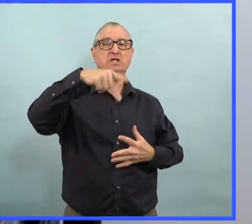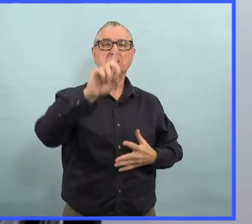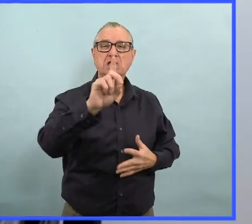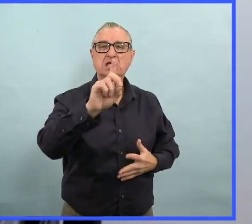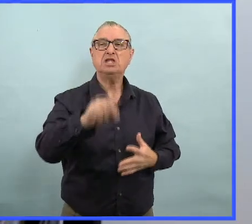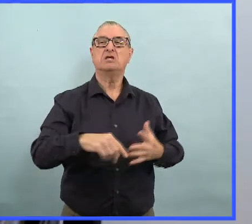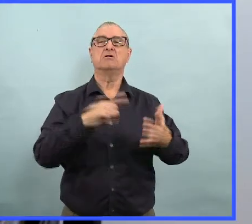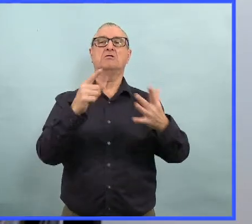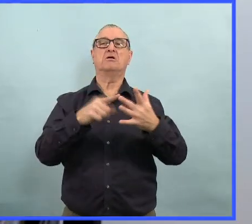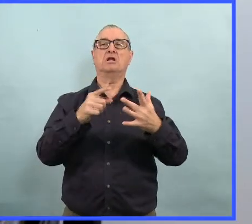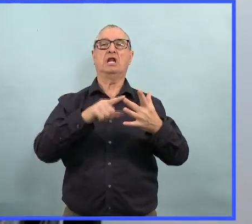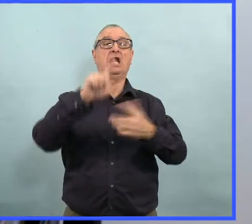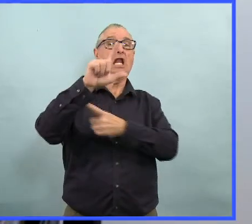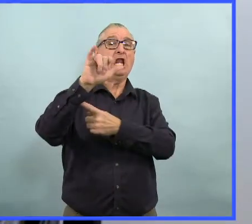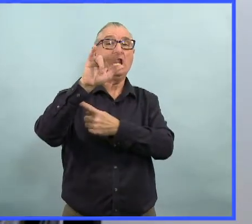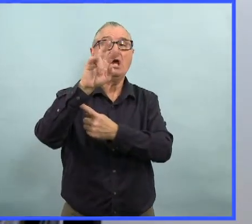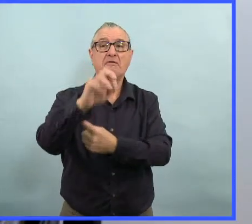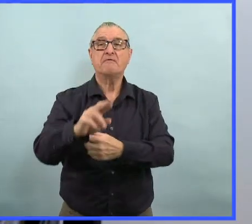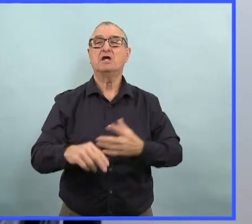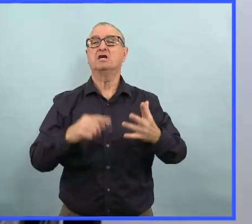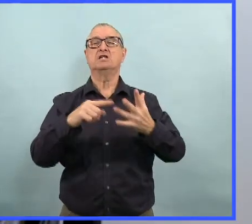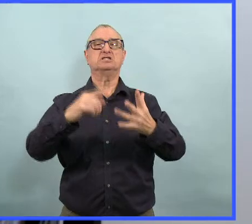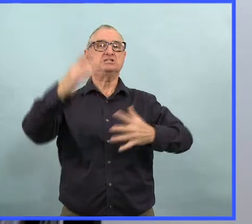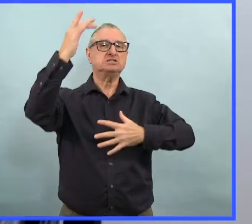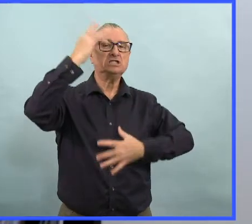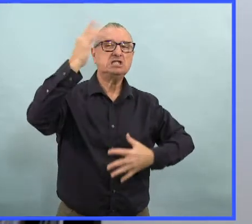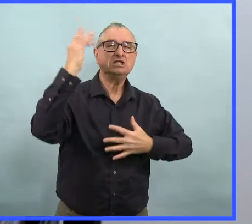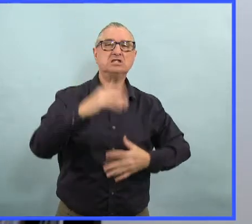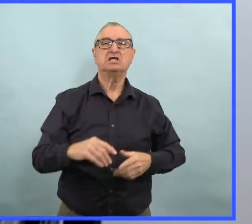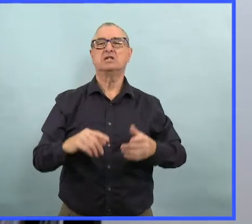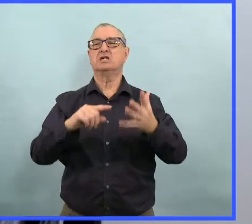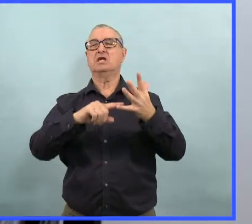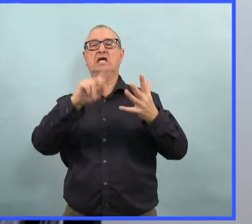cancer and so forth please get your booster as soon as you are eligible